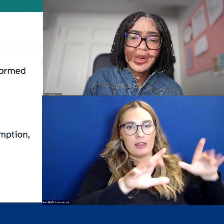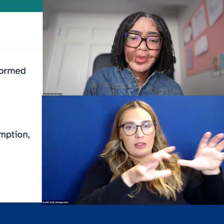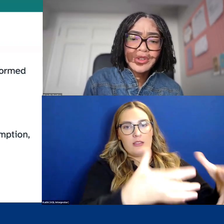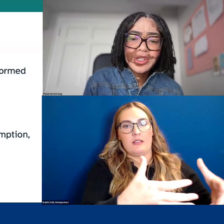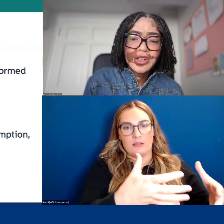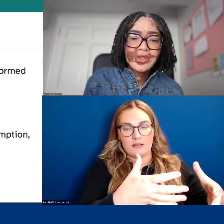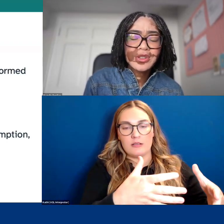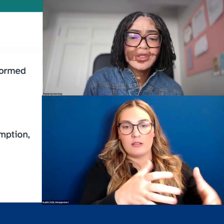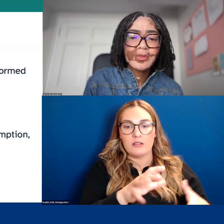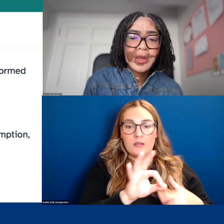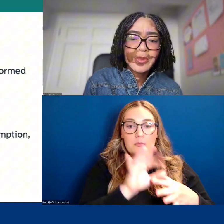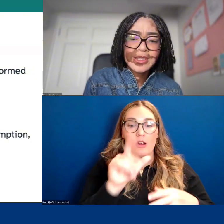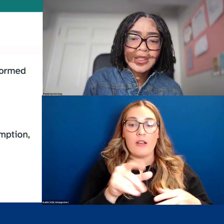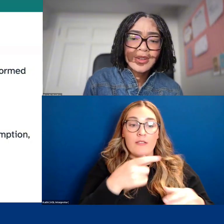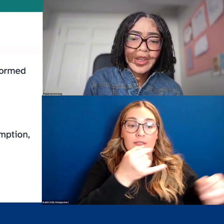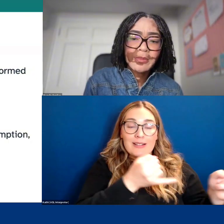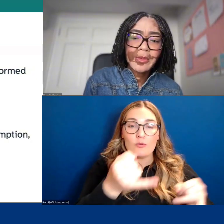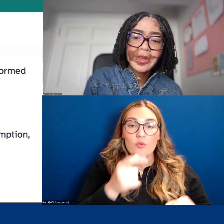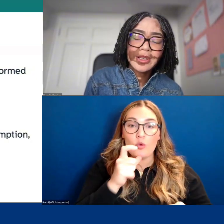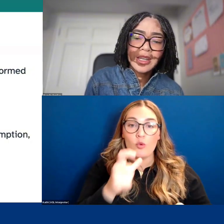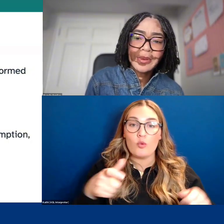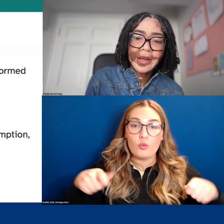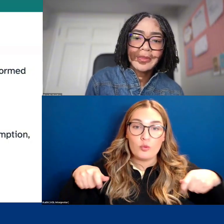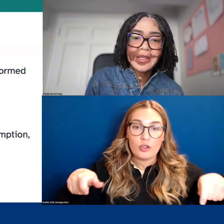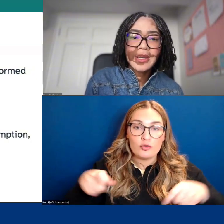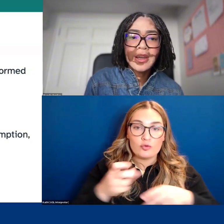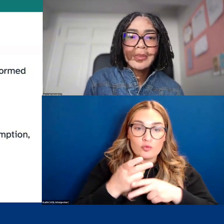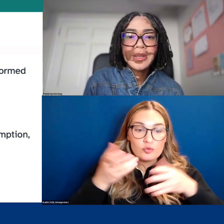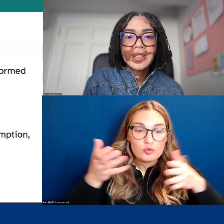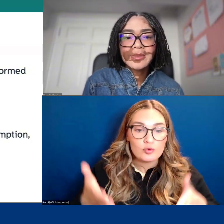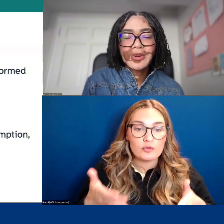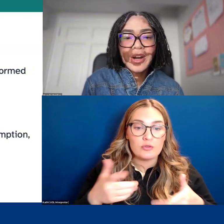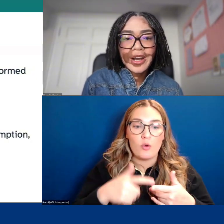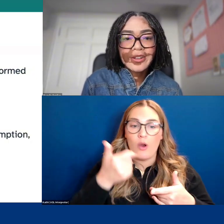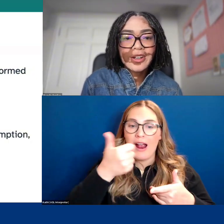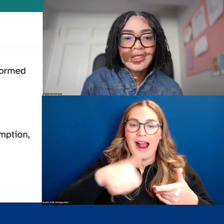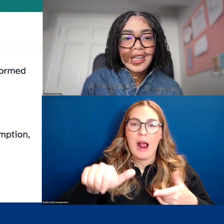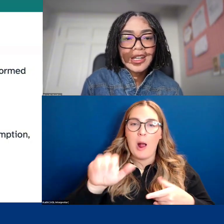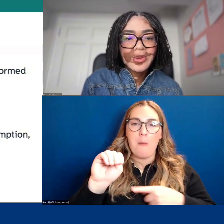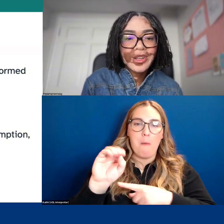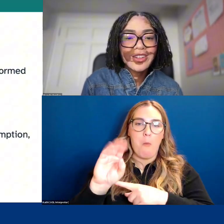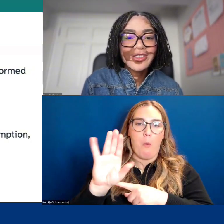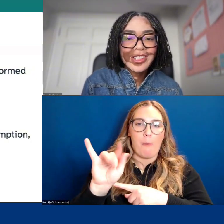who are wheelchair users or people with significant mobility impairments because providers are scheduling those